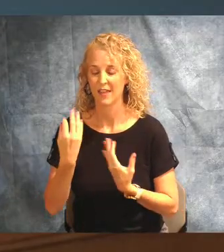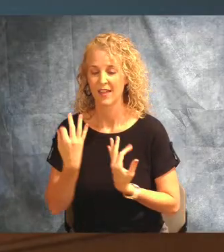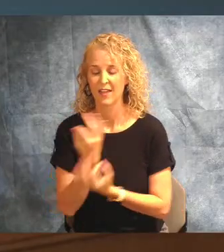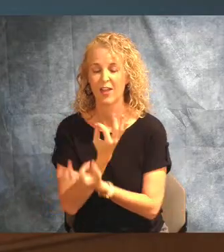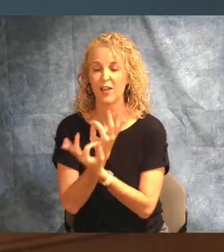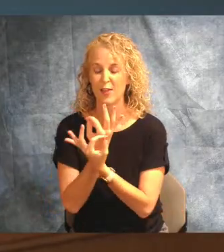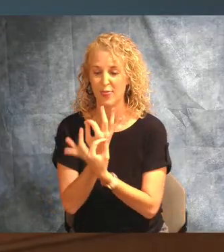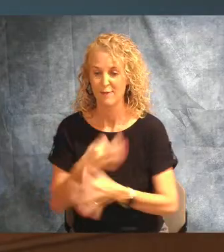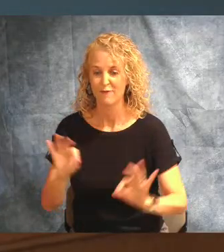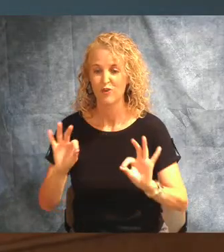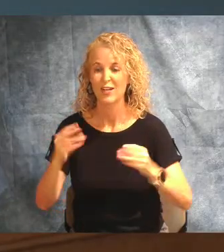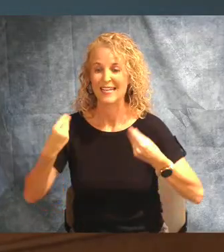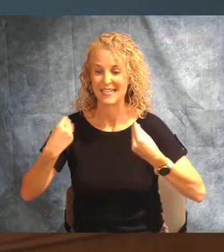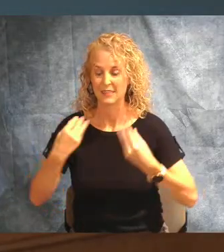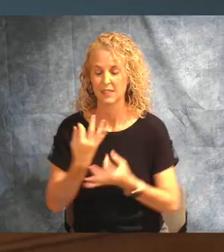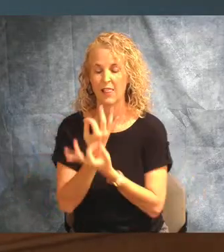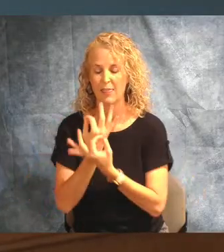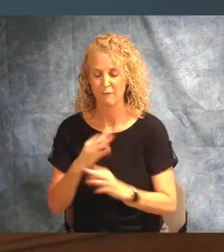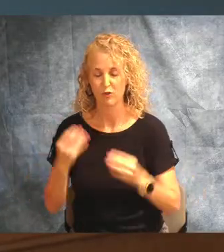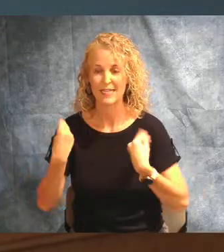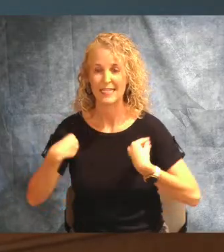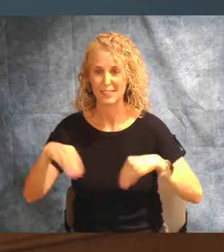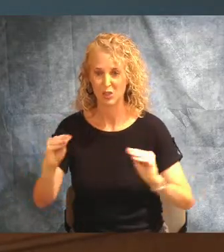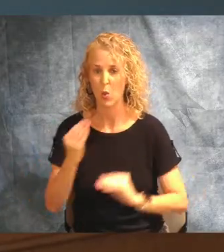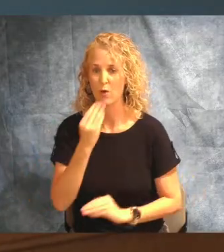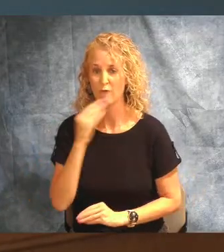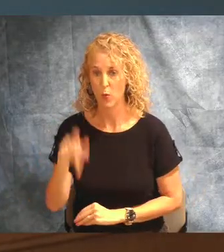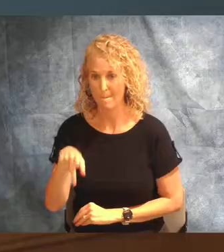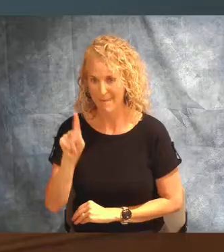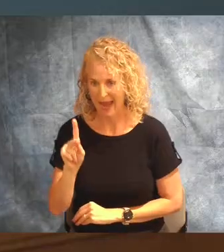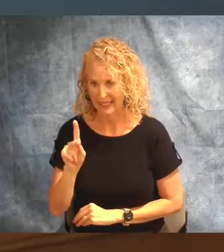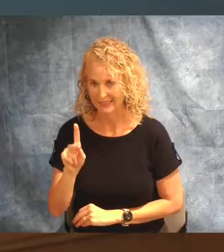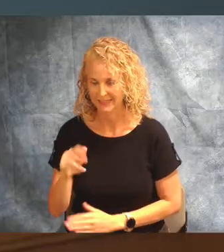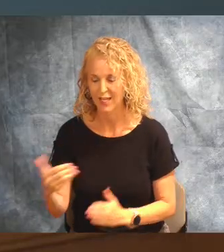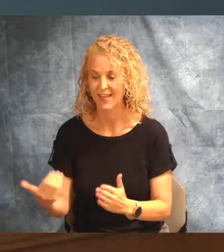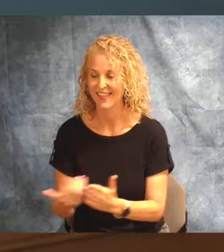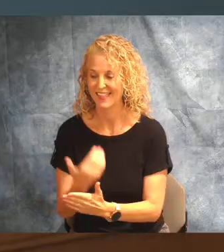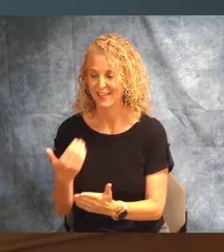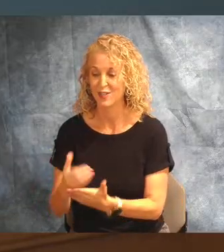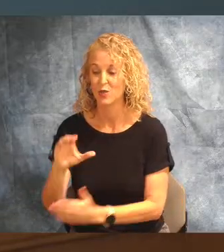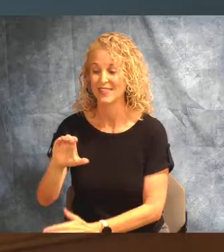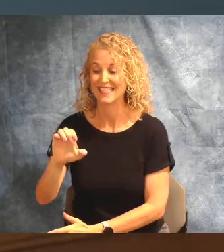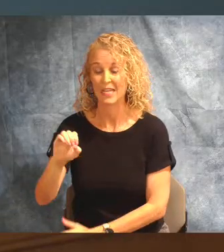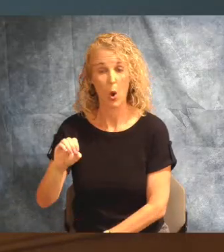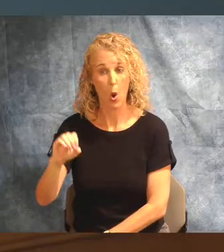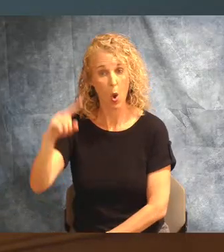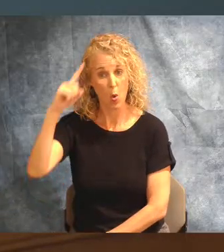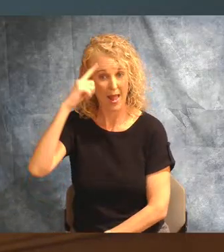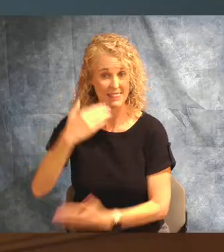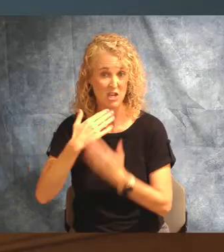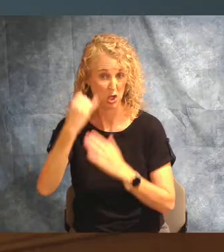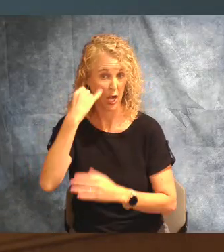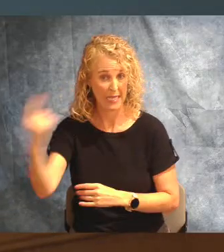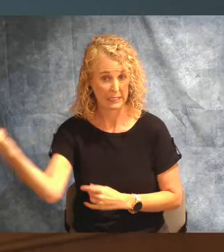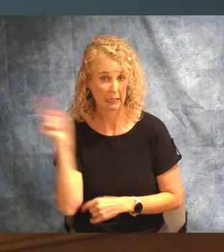CEO, new CEO situation, we certainly can have the person come in for either a staff meeting